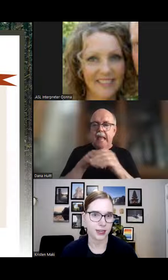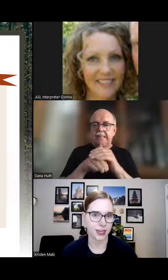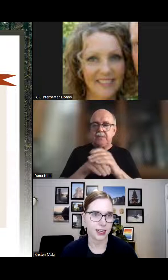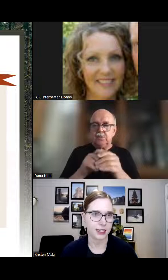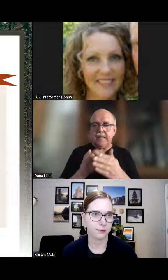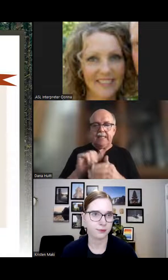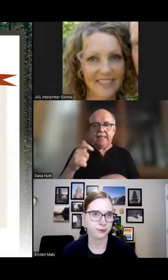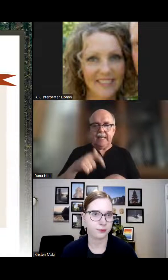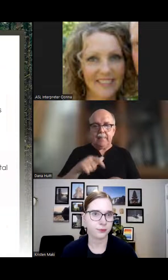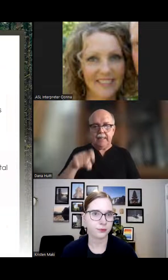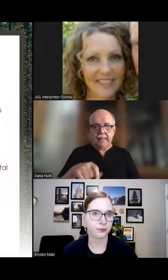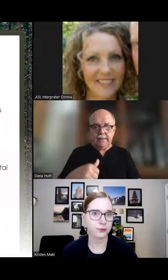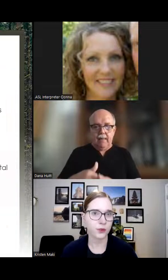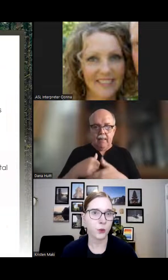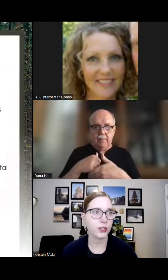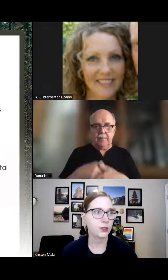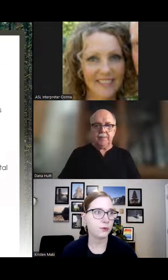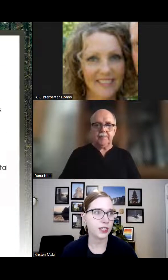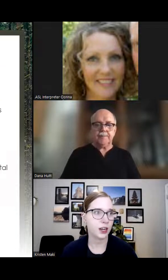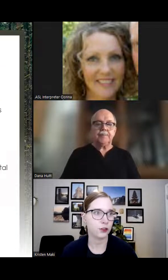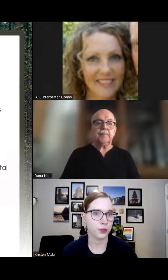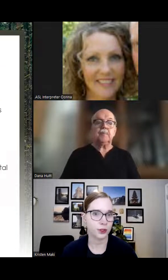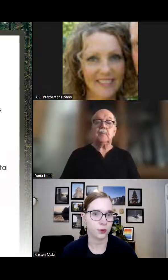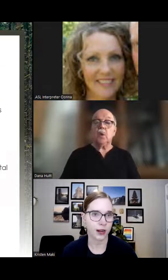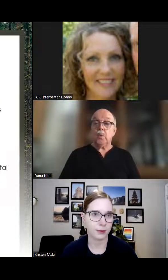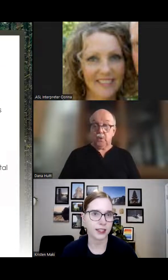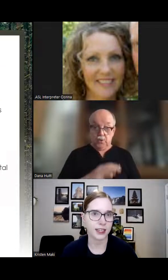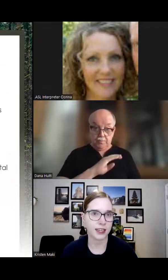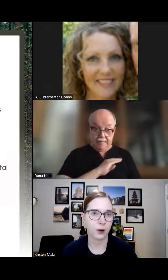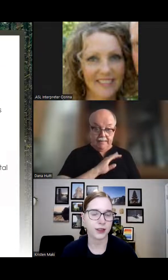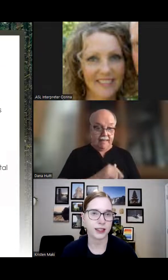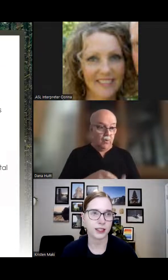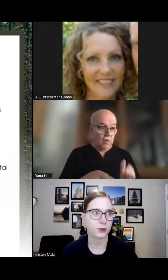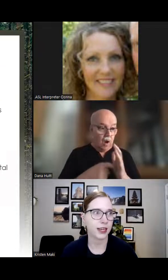And then we've got someone asking